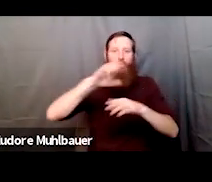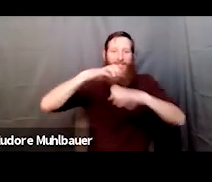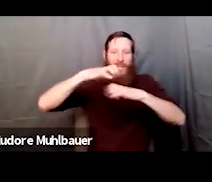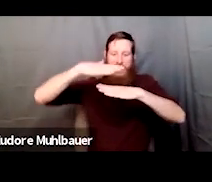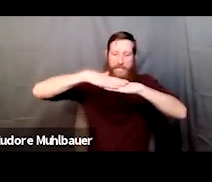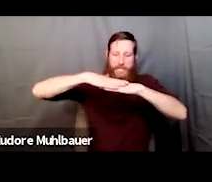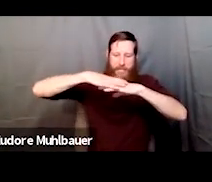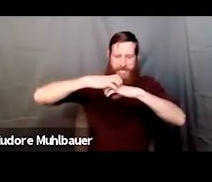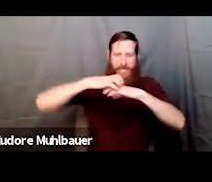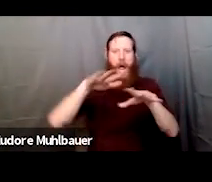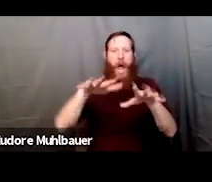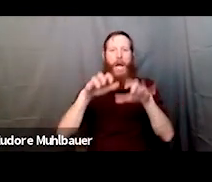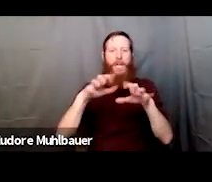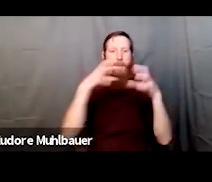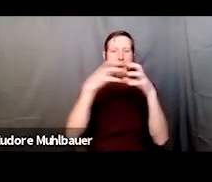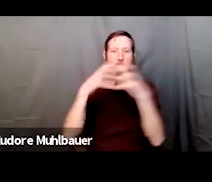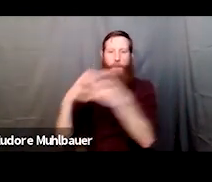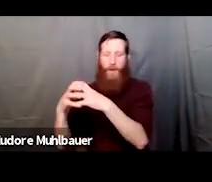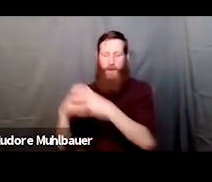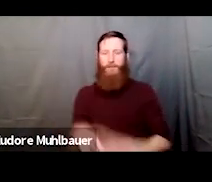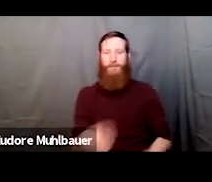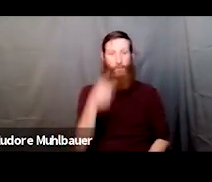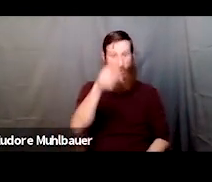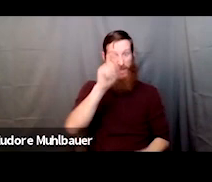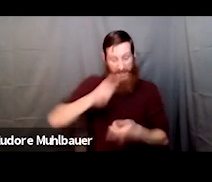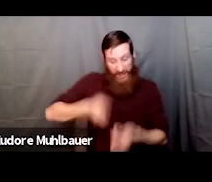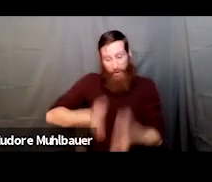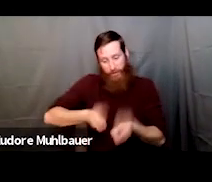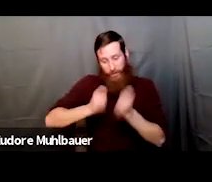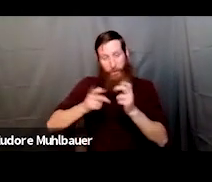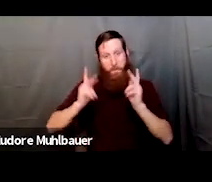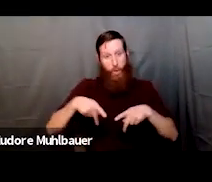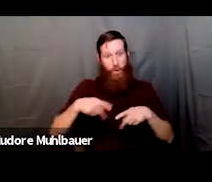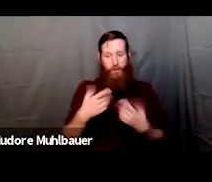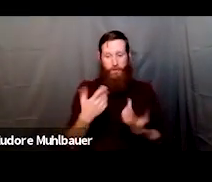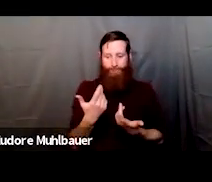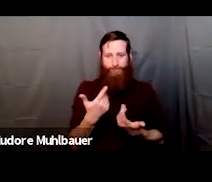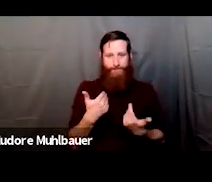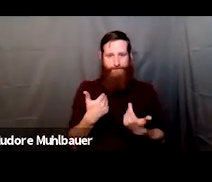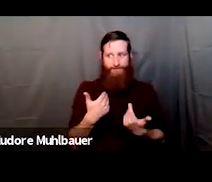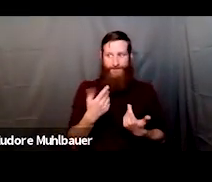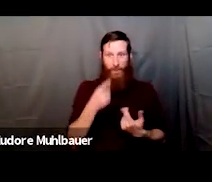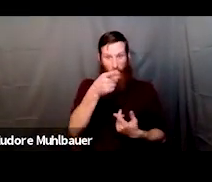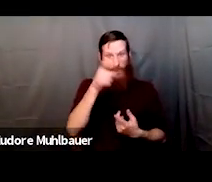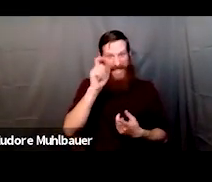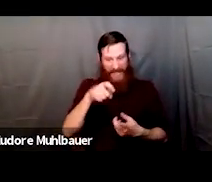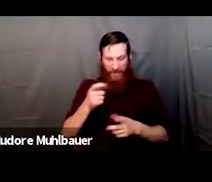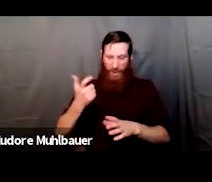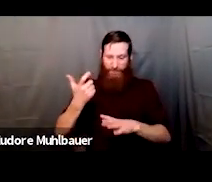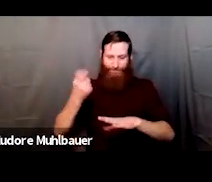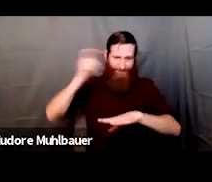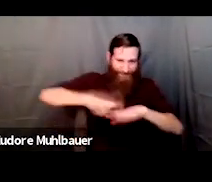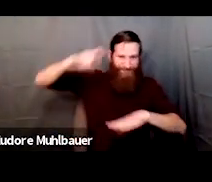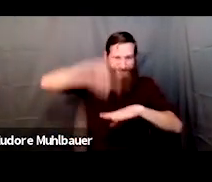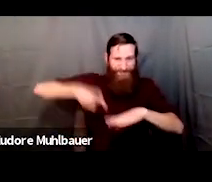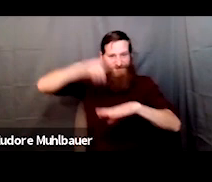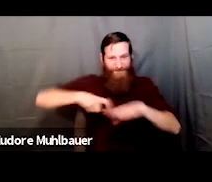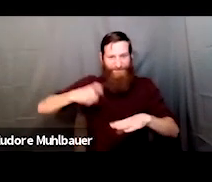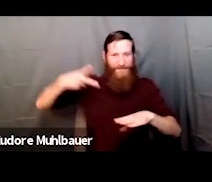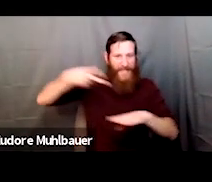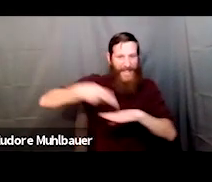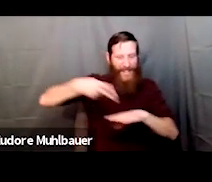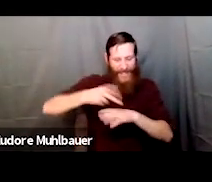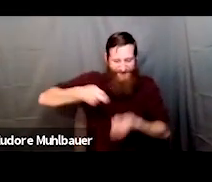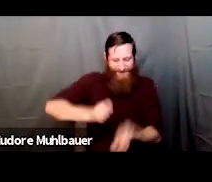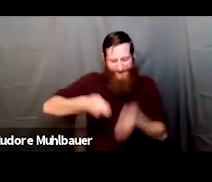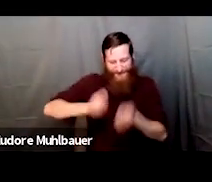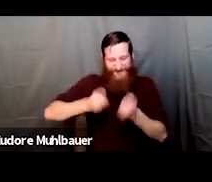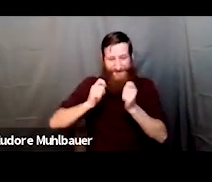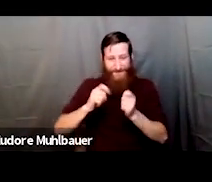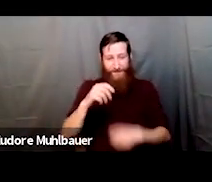into ice blocks basically. So if you are having to excavate someone from avalanche debris, there is the possibility you are having to hack, chop and cut your way through the avalanche debris